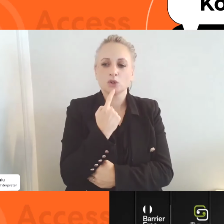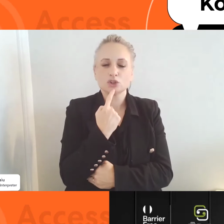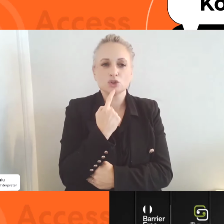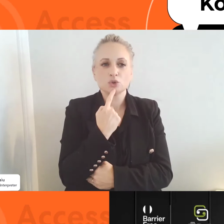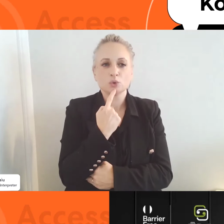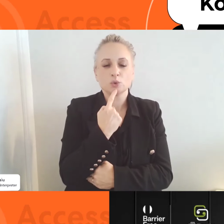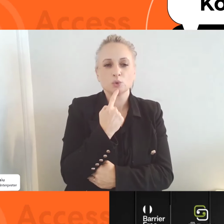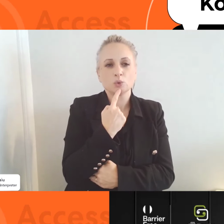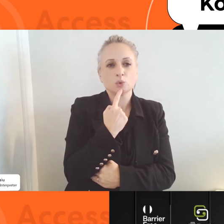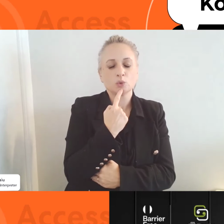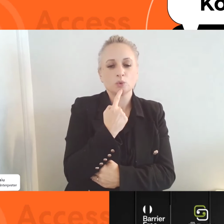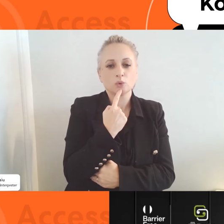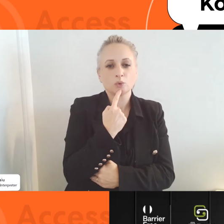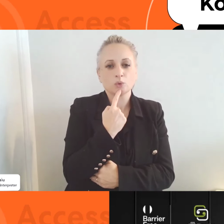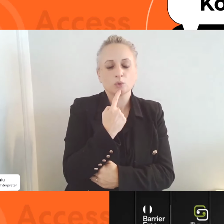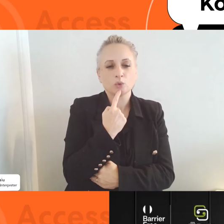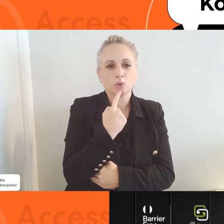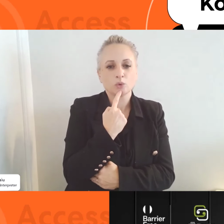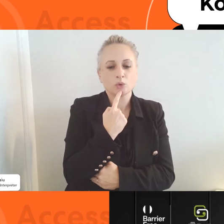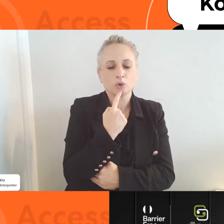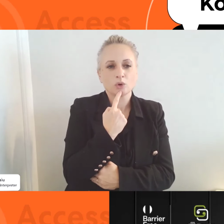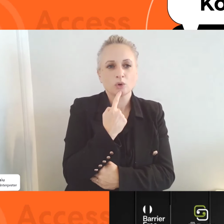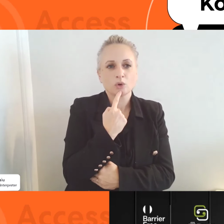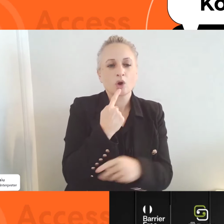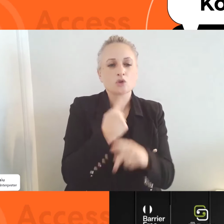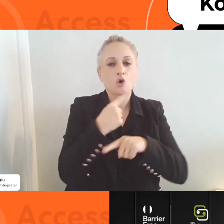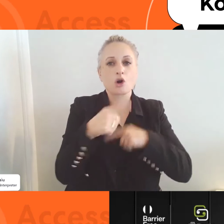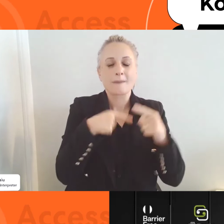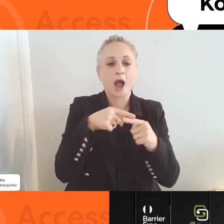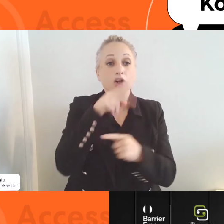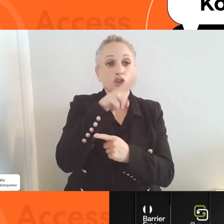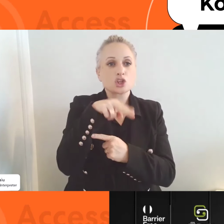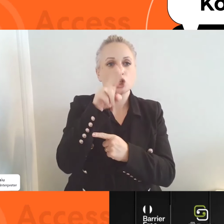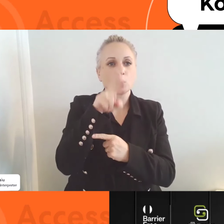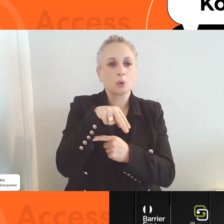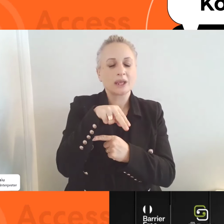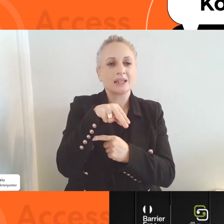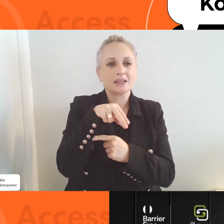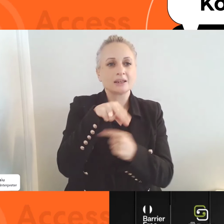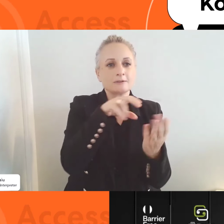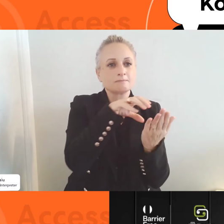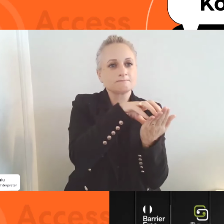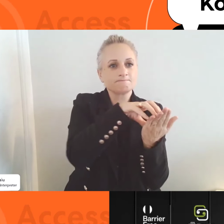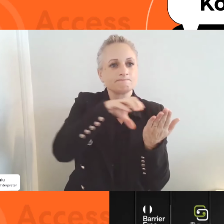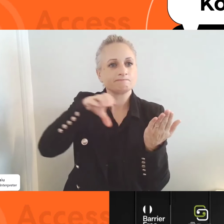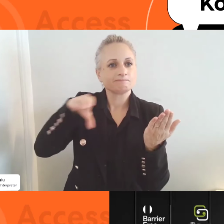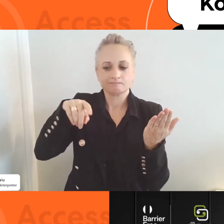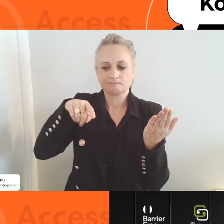article 9 of the UNCRPD, which says "to enable persons with disabilities